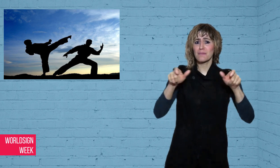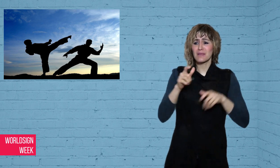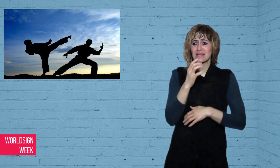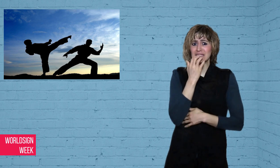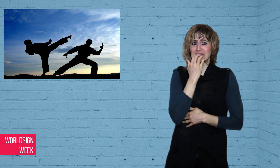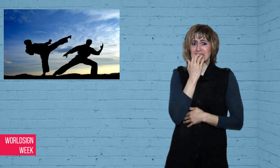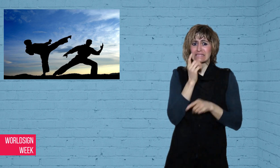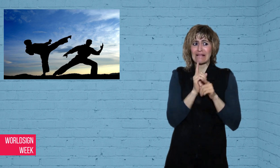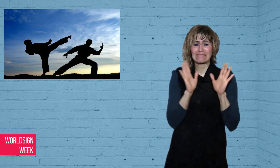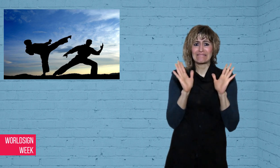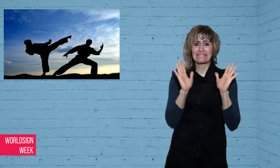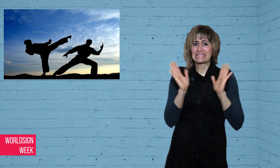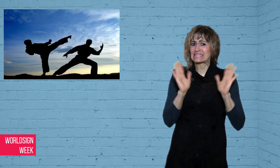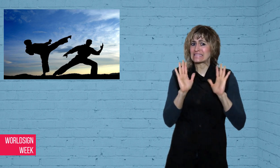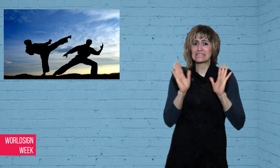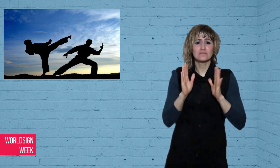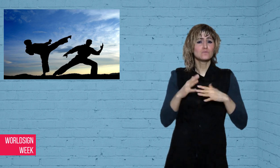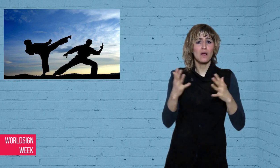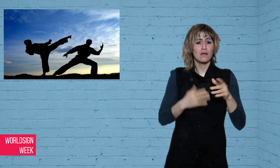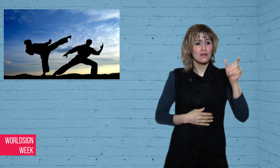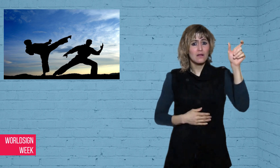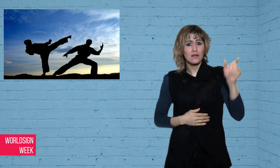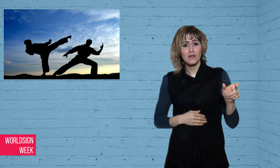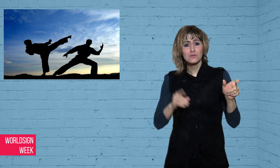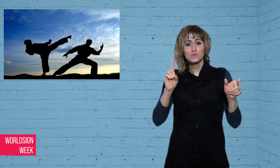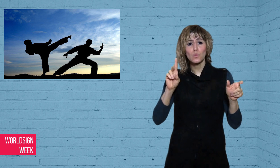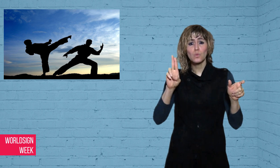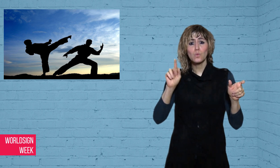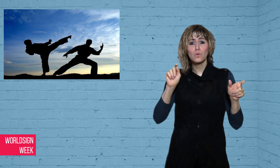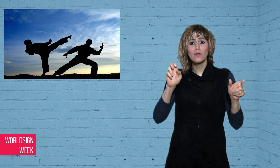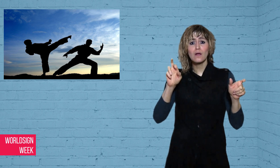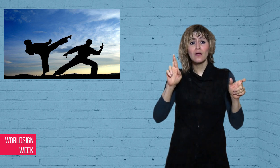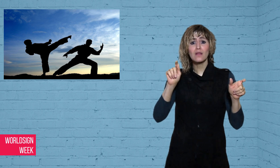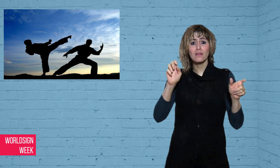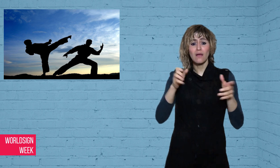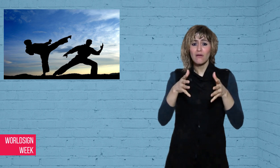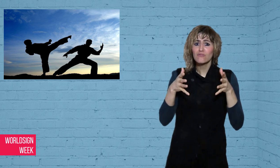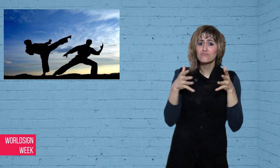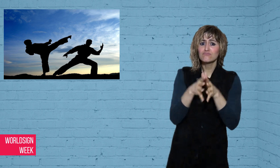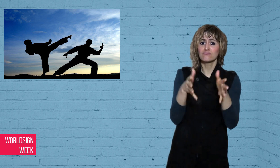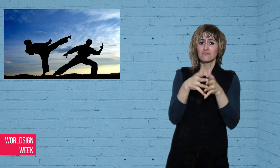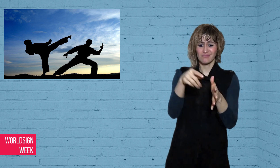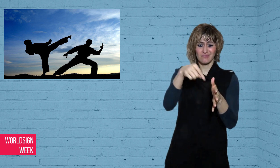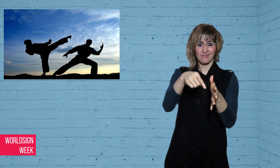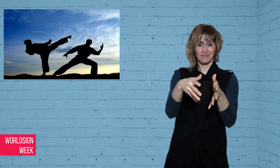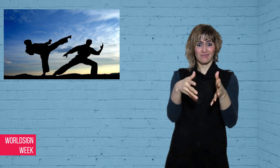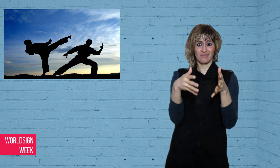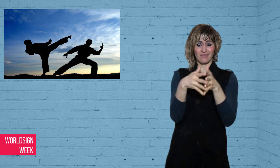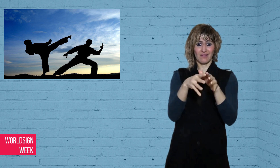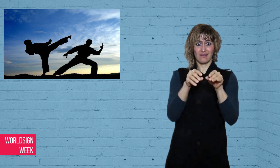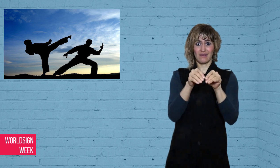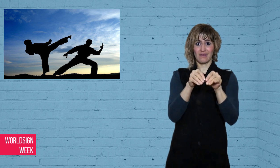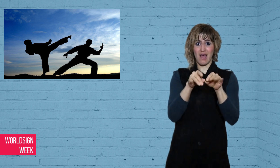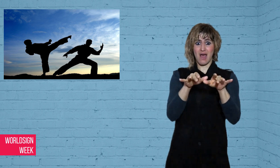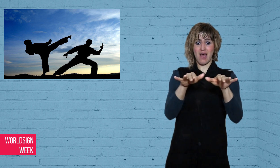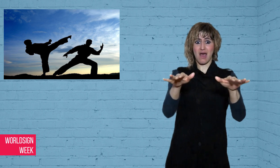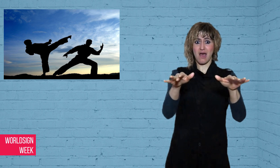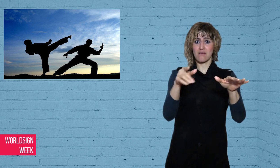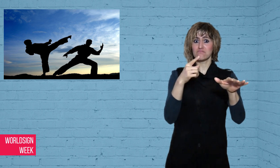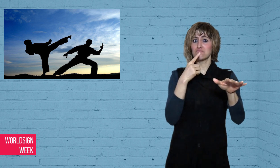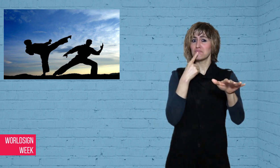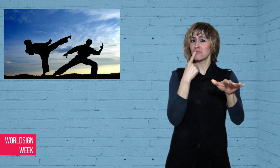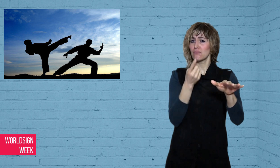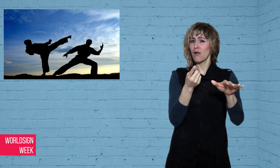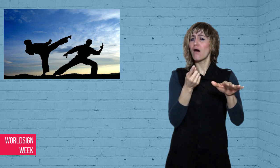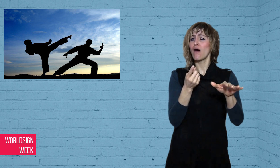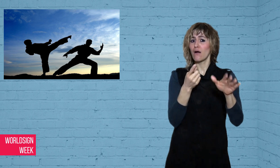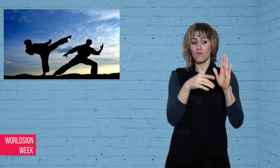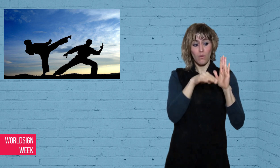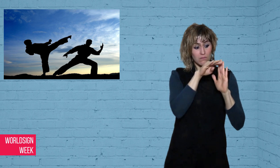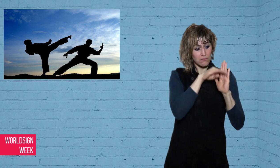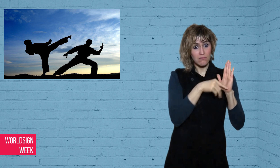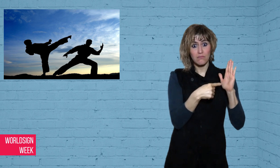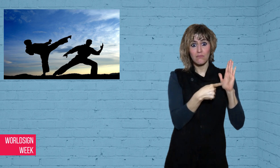Duterte made that he might ignore the law,